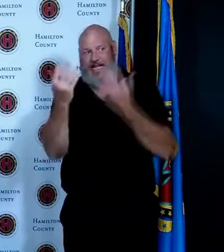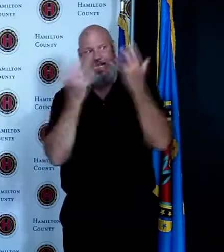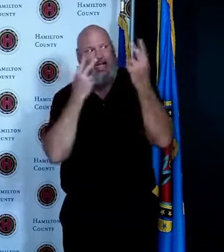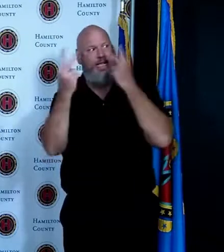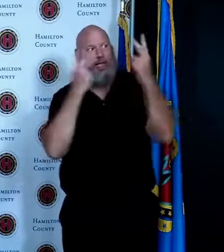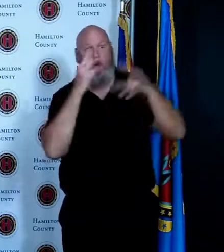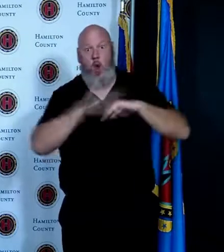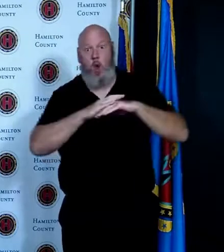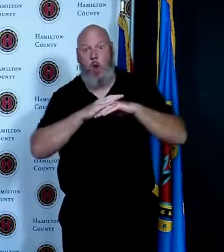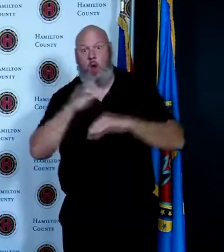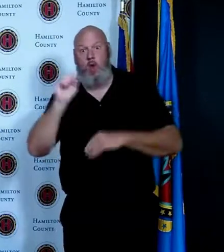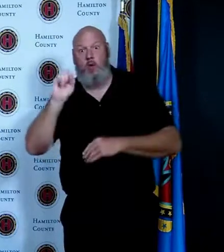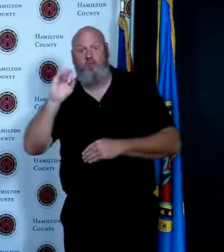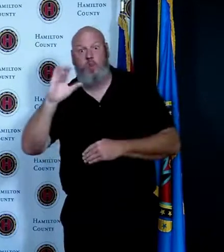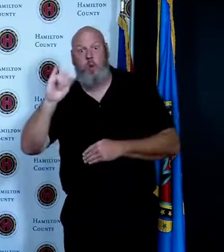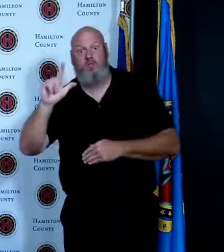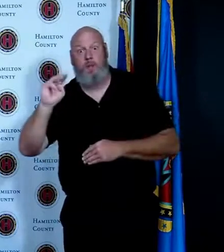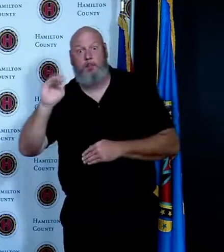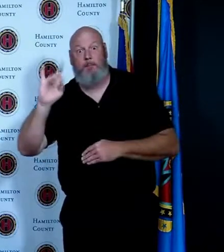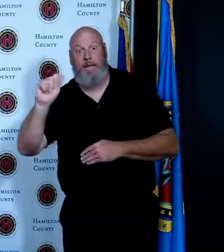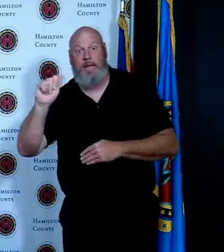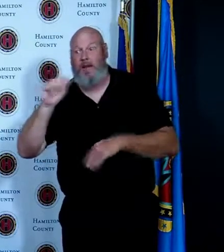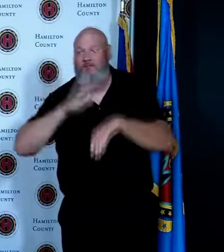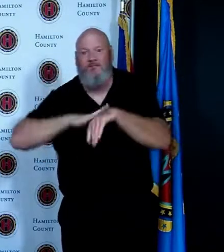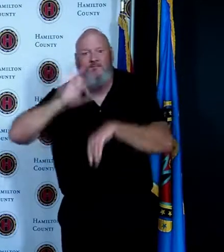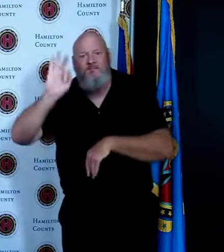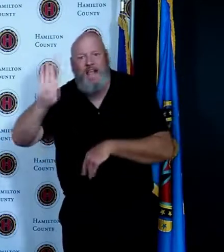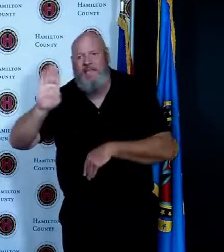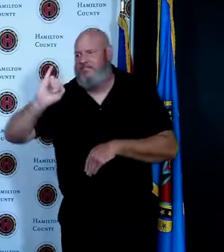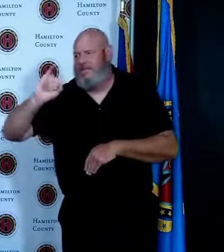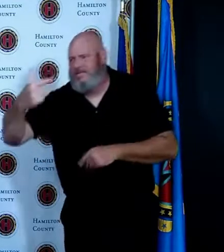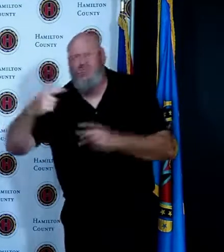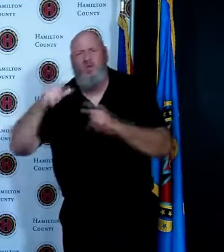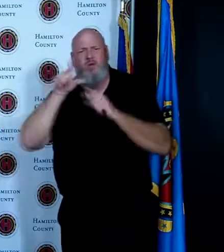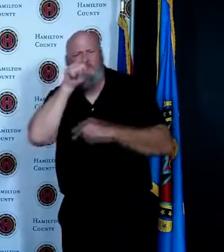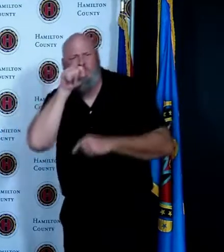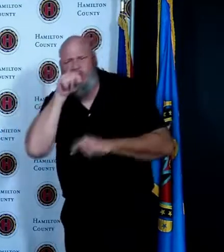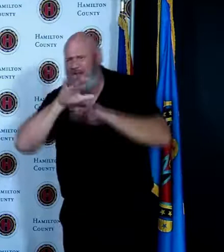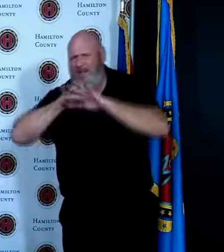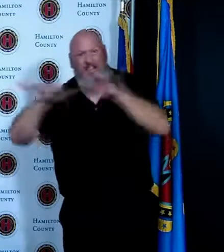reminding people that you you have to wear a mask under certain circumstances